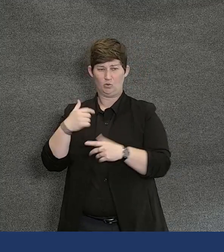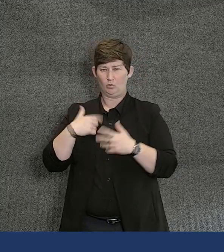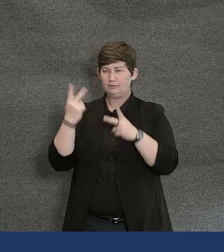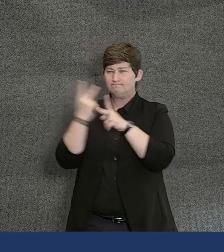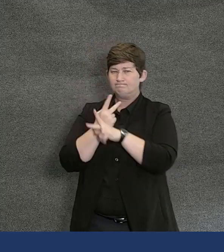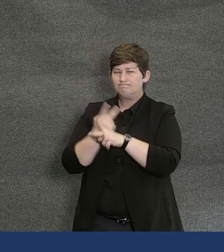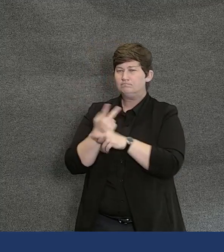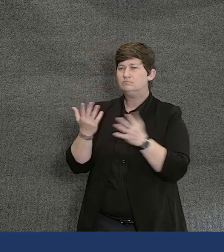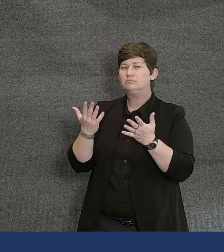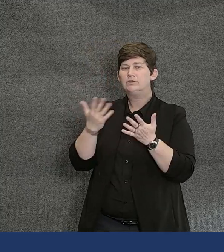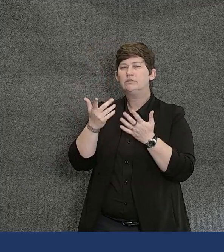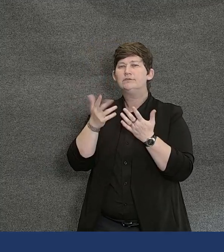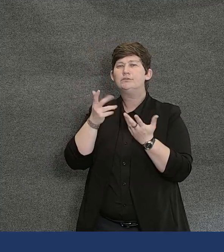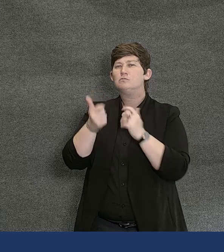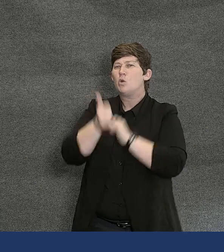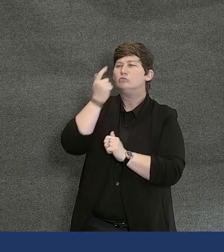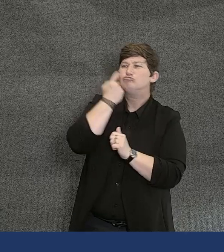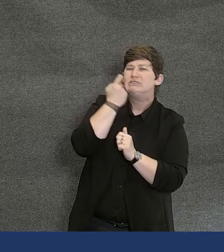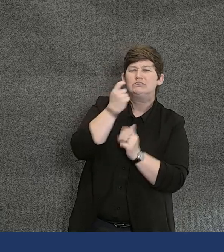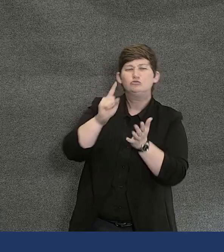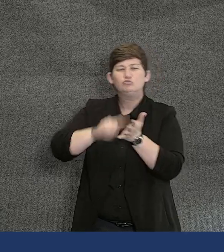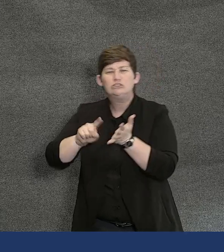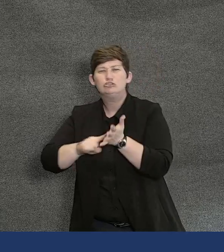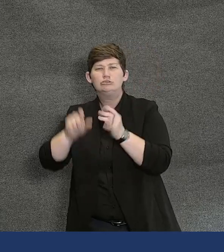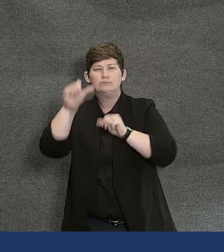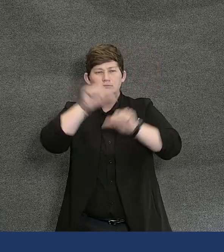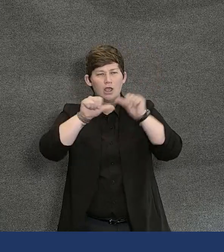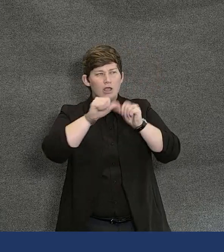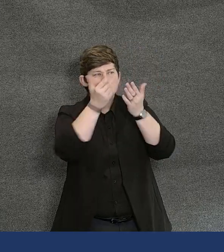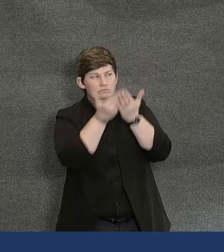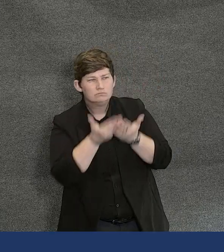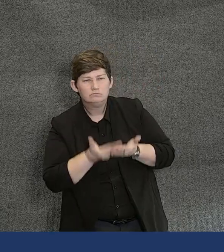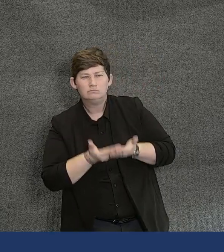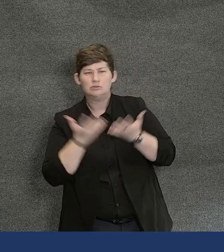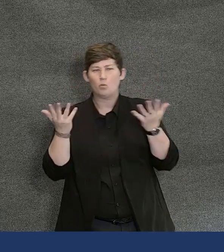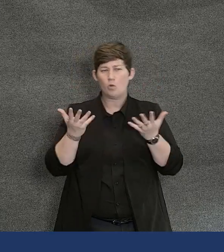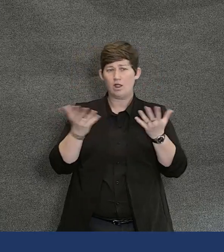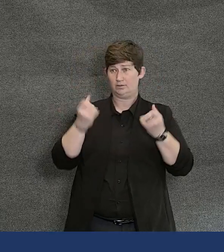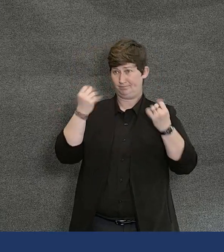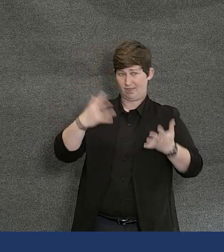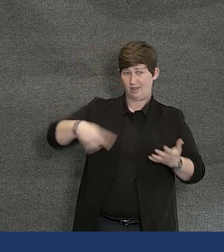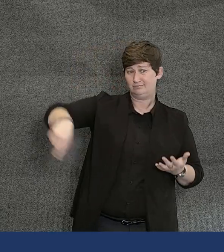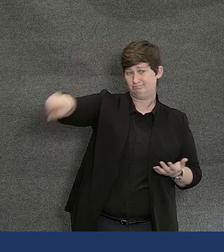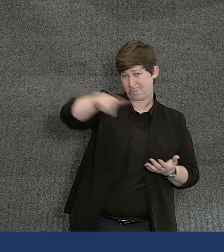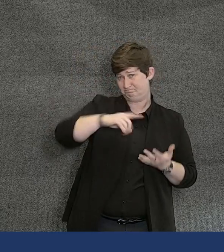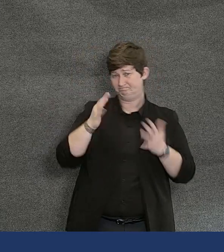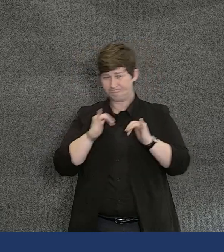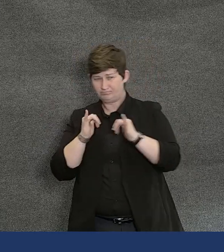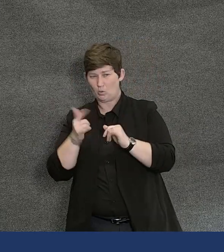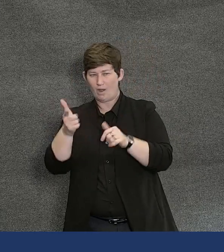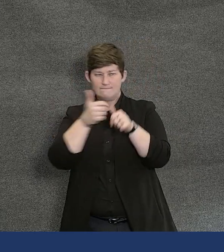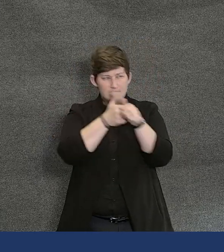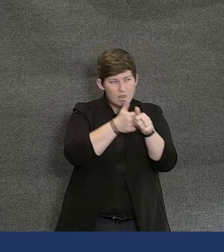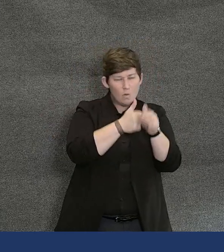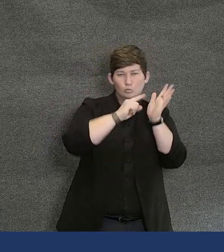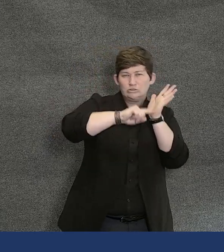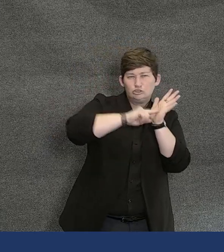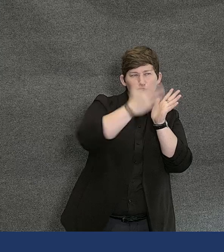to see what good can happen. Many of you may be doing the same thing. You follow along with different research things that can help therapy.